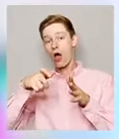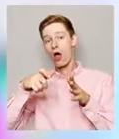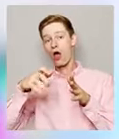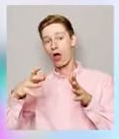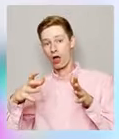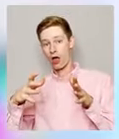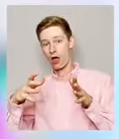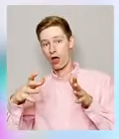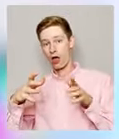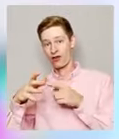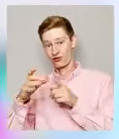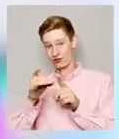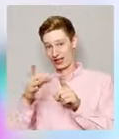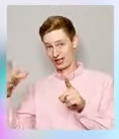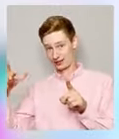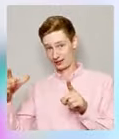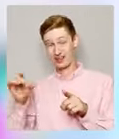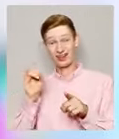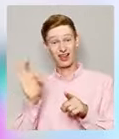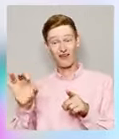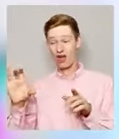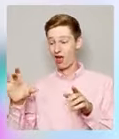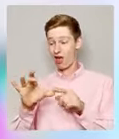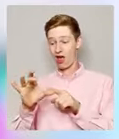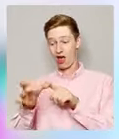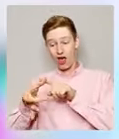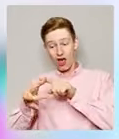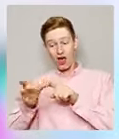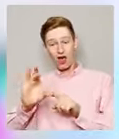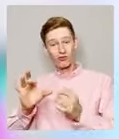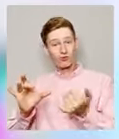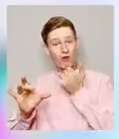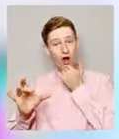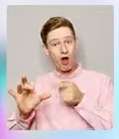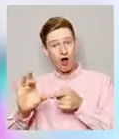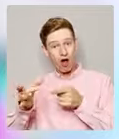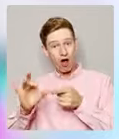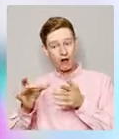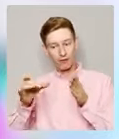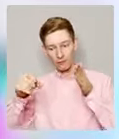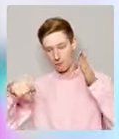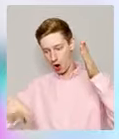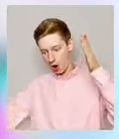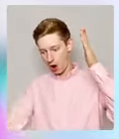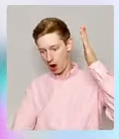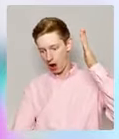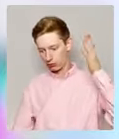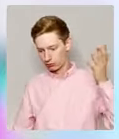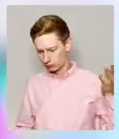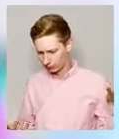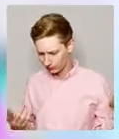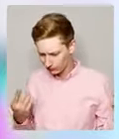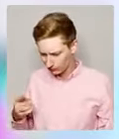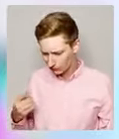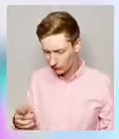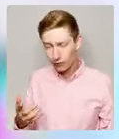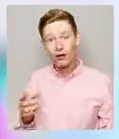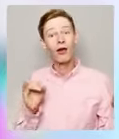they bring the round up to the chamber and release. Without tolerance here, if the bullet is in the wrong orientation or not properly positioned, it could fall to the floor. As long as the bullet is close enough,